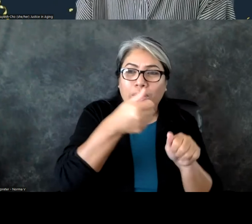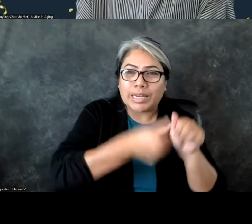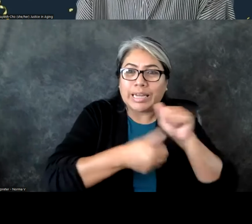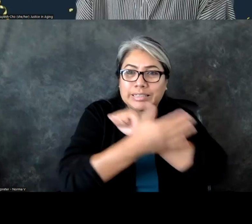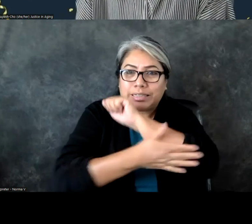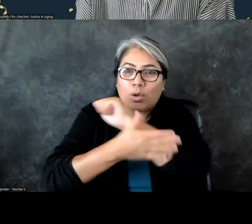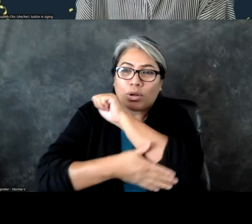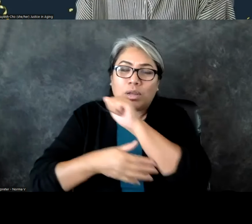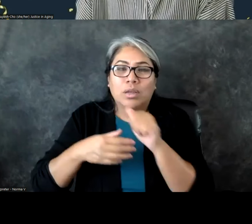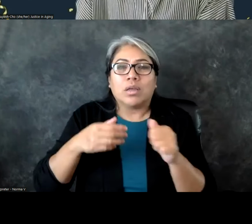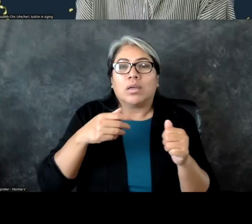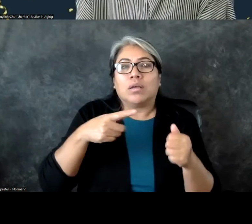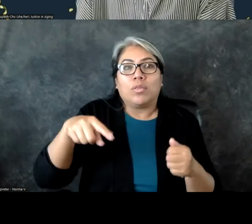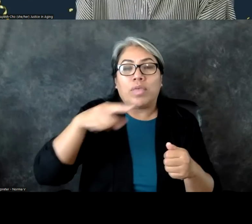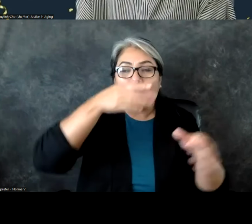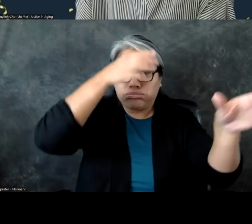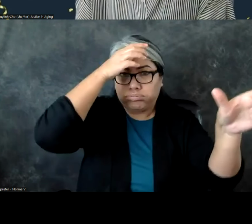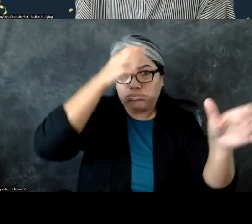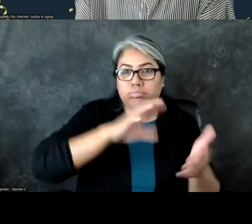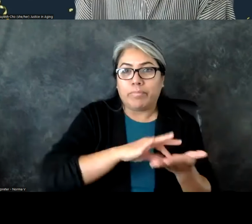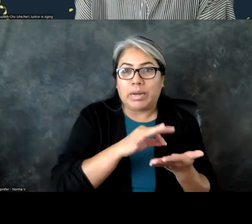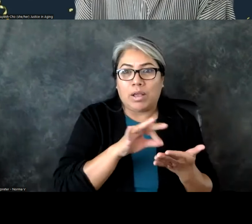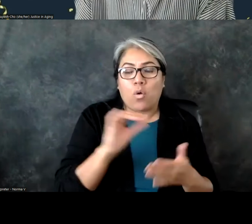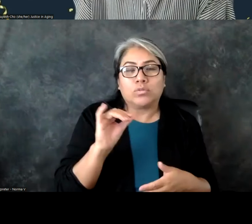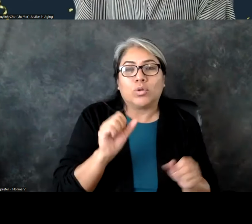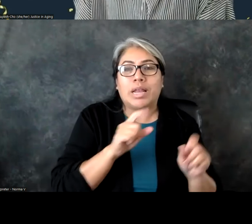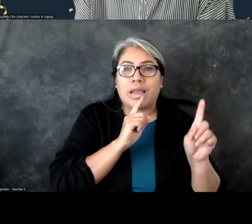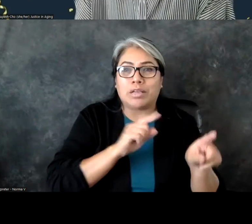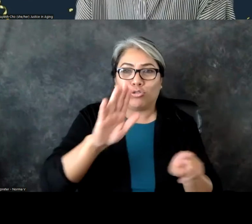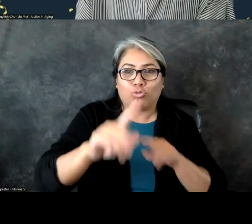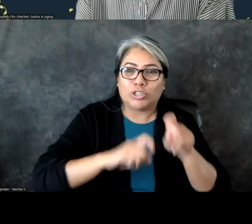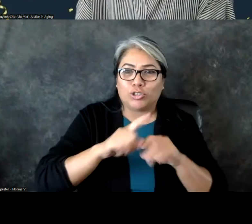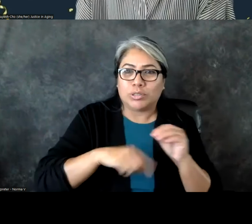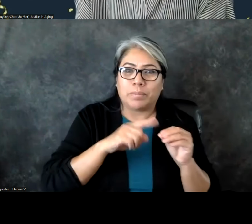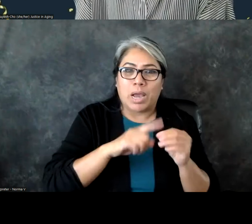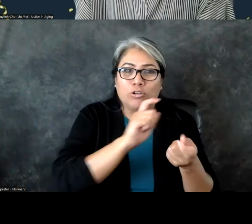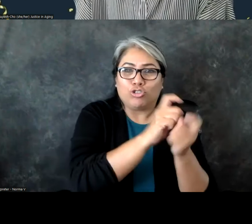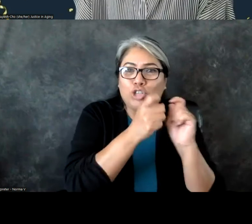also refer to the local legal aids that are available in